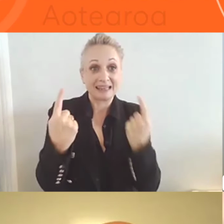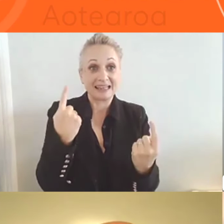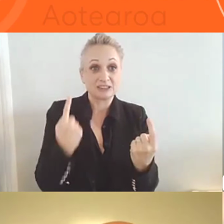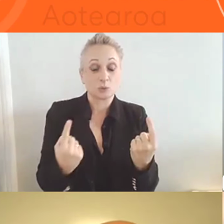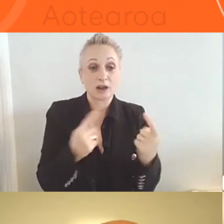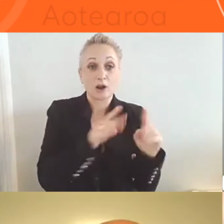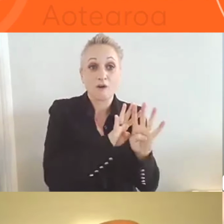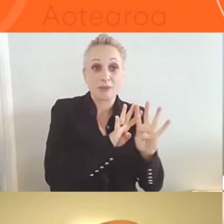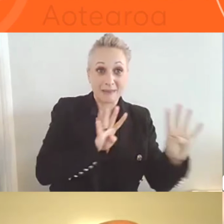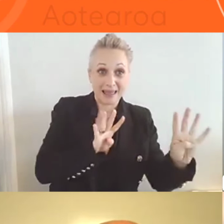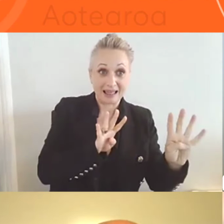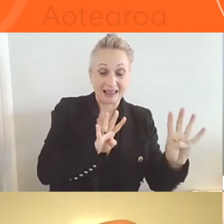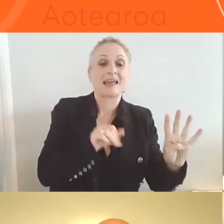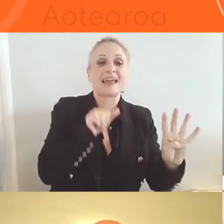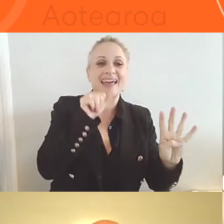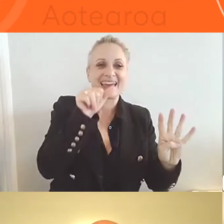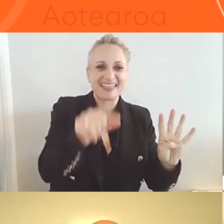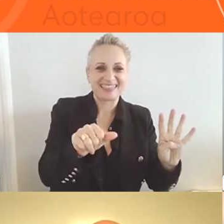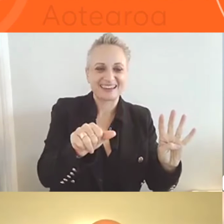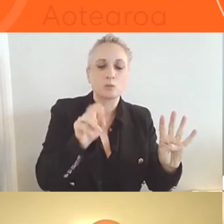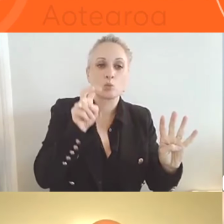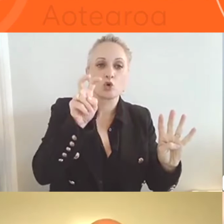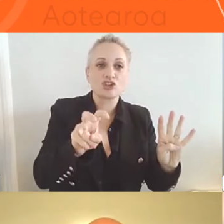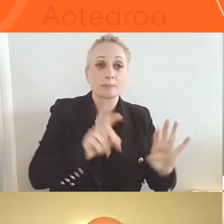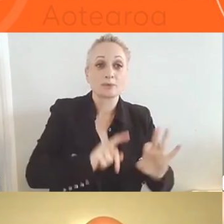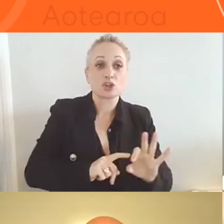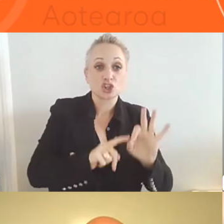So Paul, if you want to start with your -- you have 3 minutes for